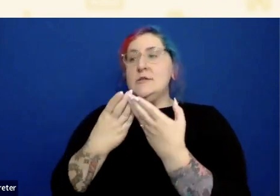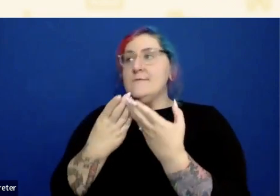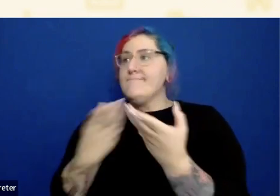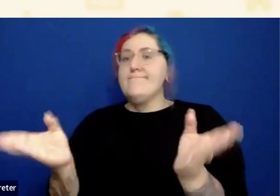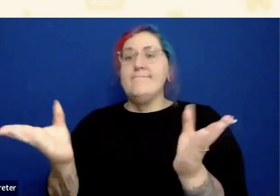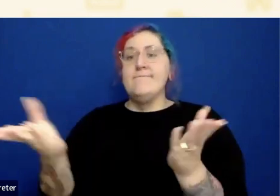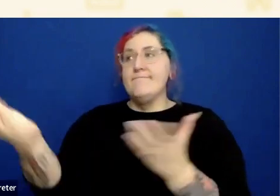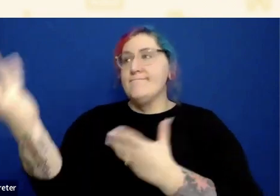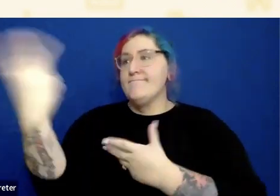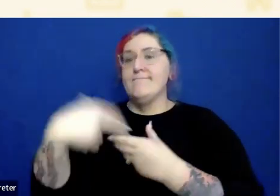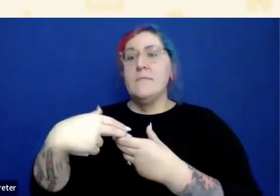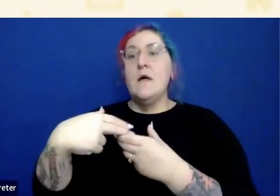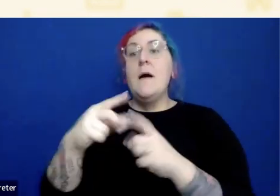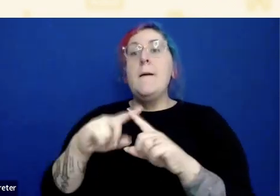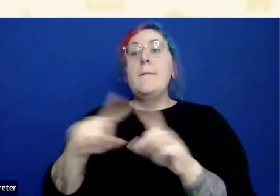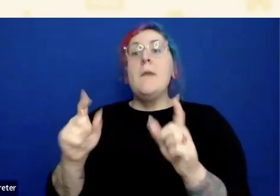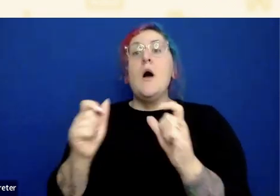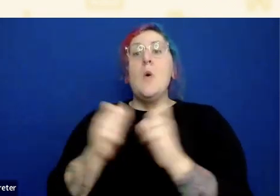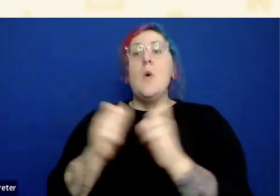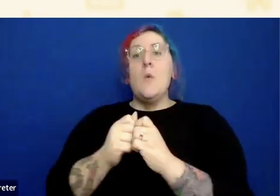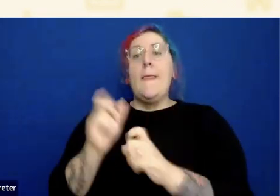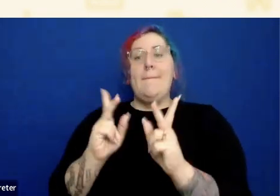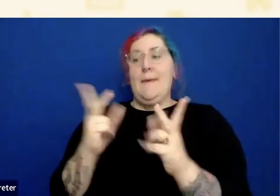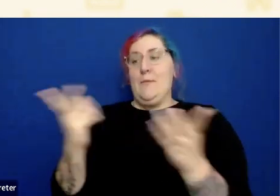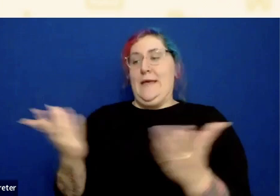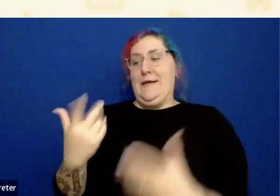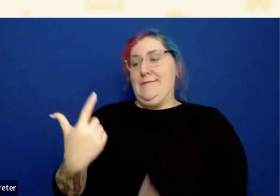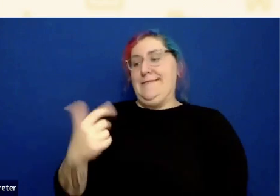But with the GATIs, the one thing we don't do well, I don't think,